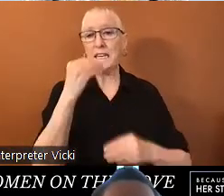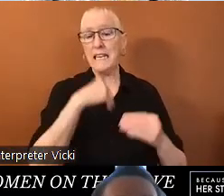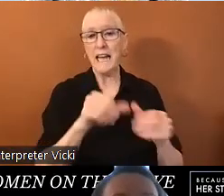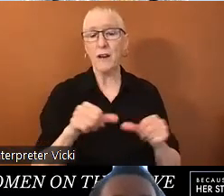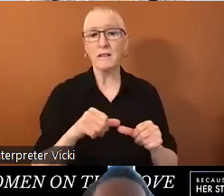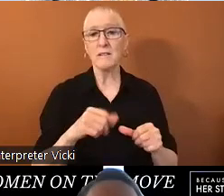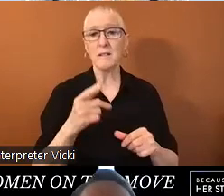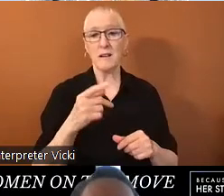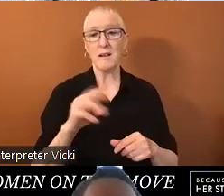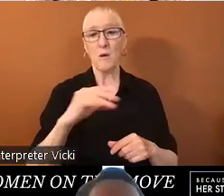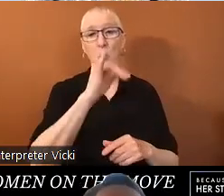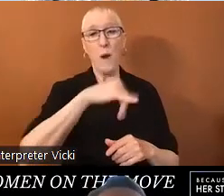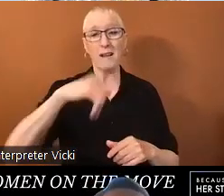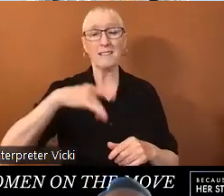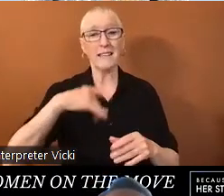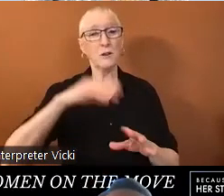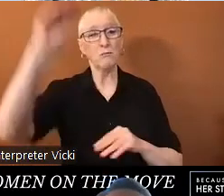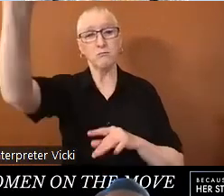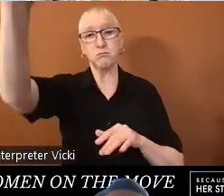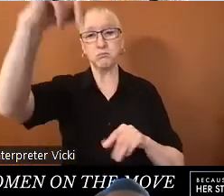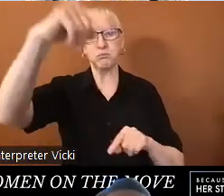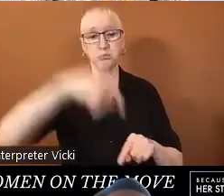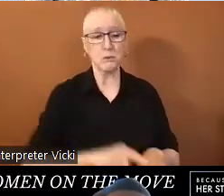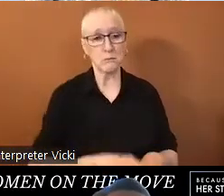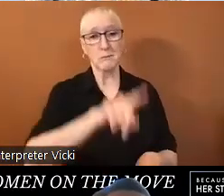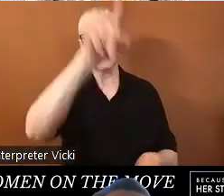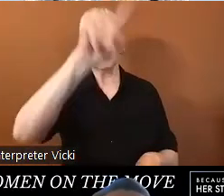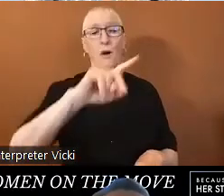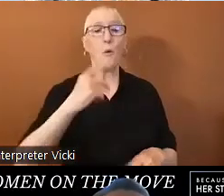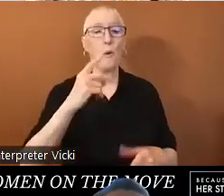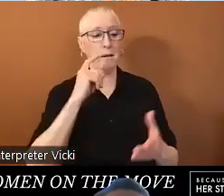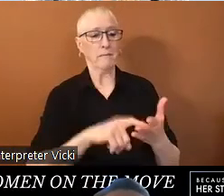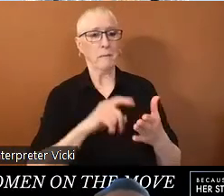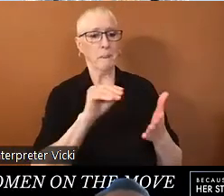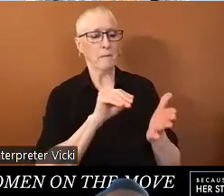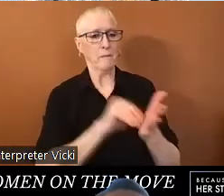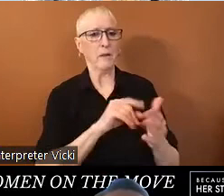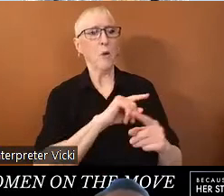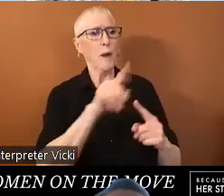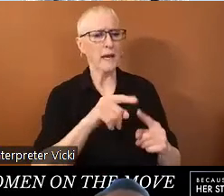distances, documenting when and where and also what species of whales are present, this helps us